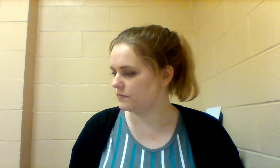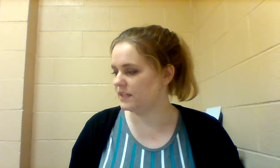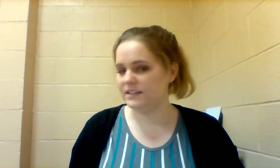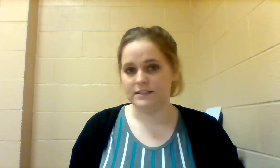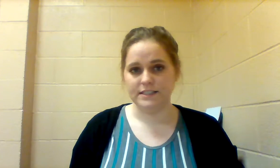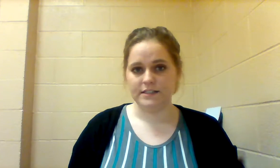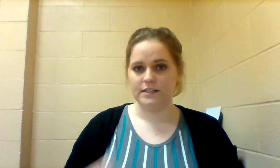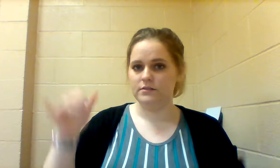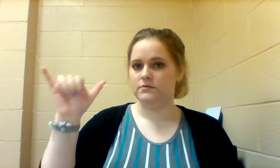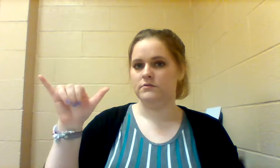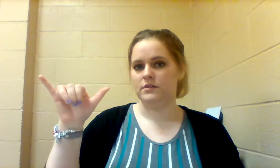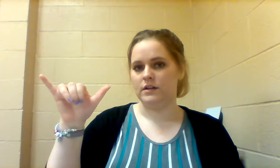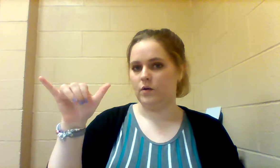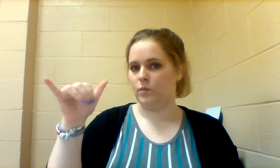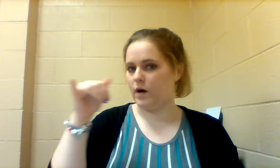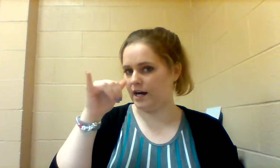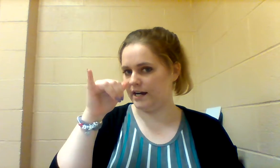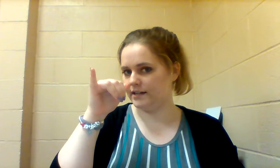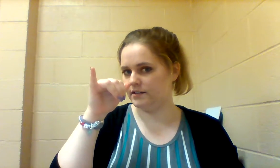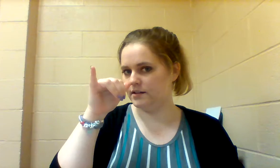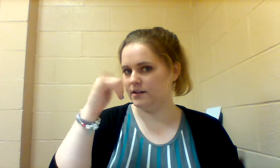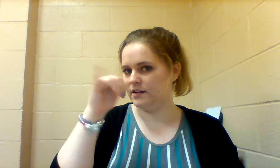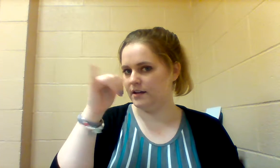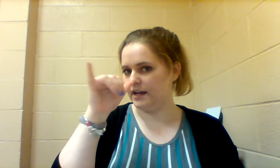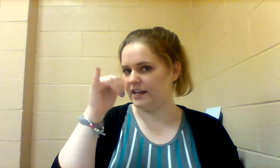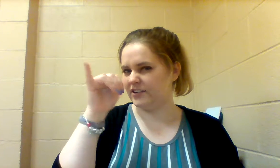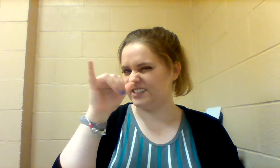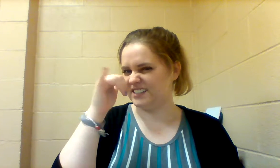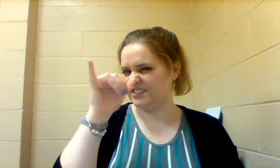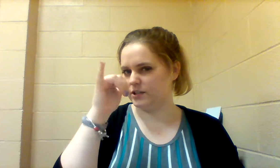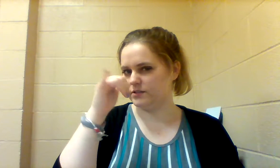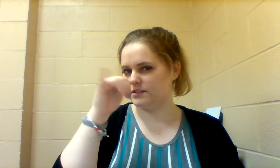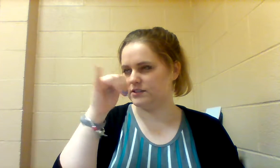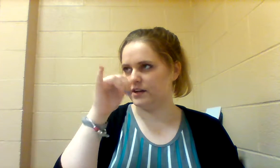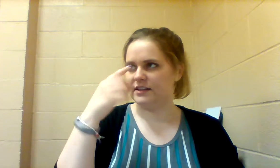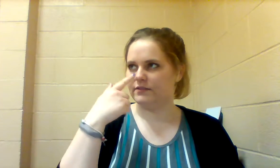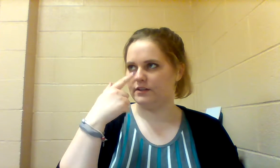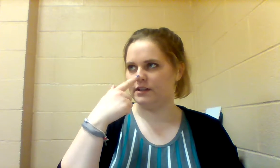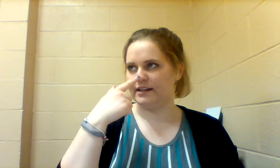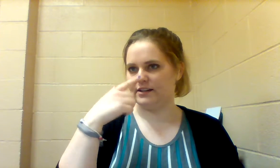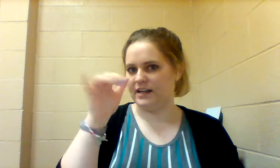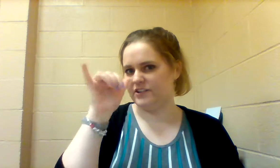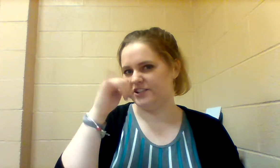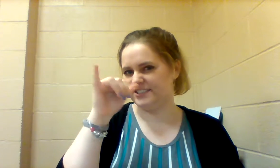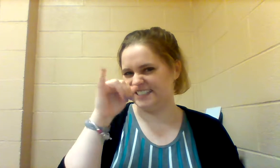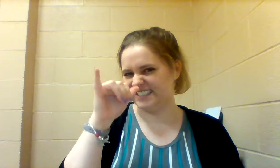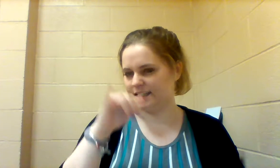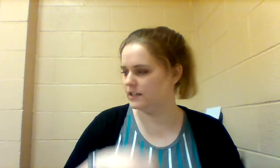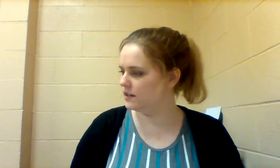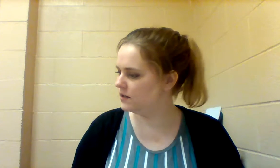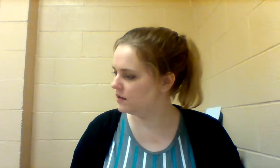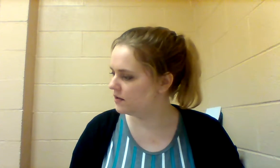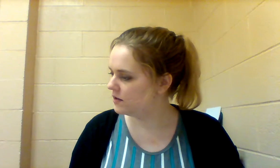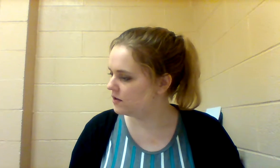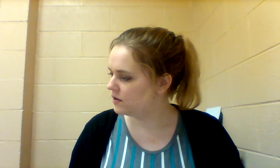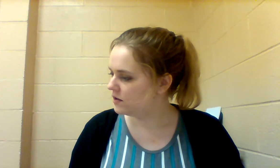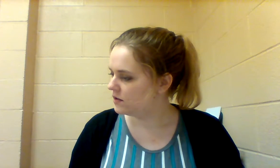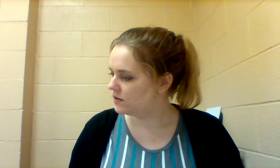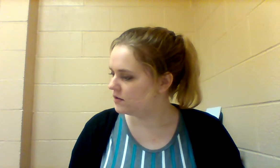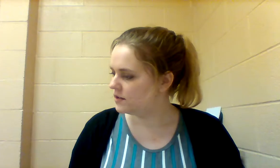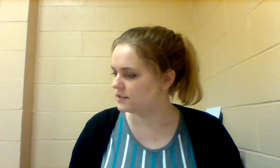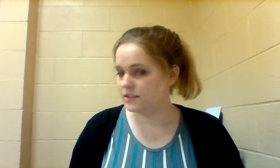SILLY a Y and it goes against your nose so I think of like a clown nose SILLY